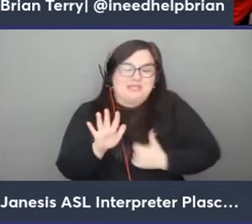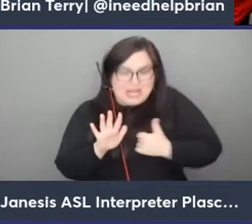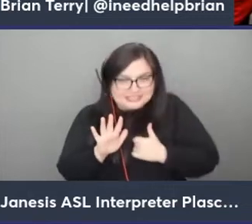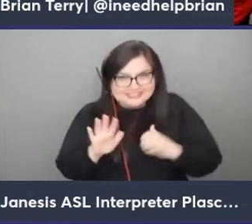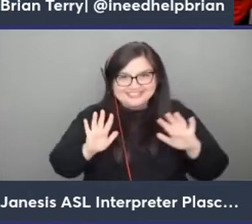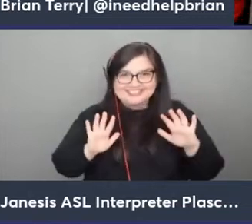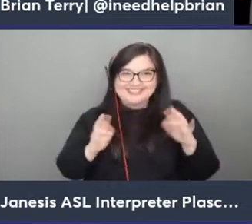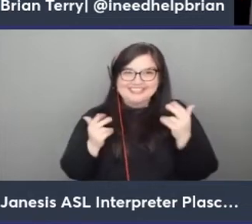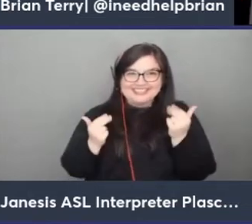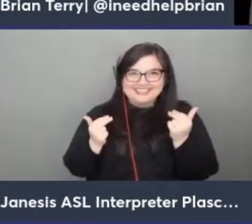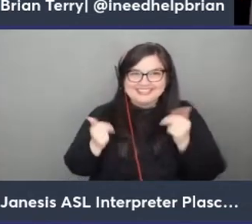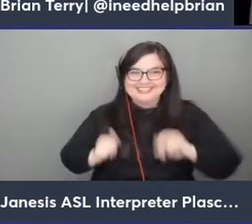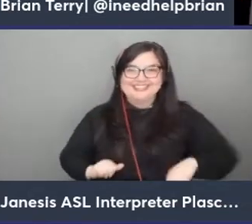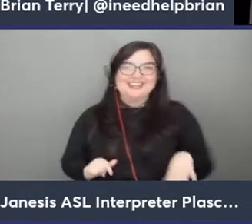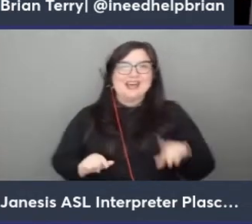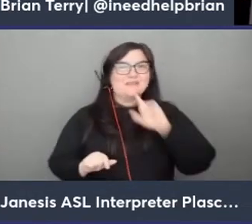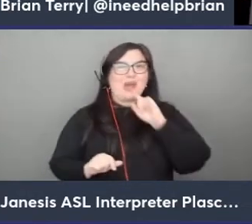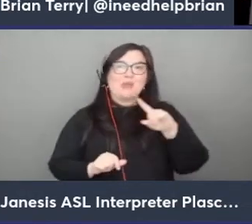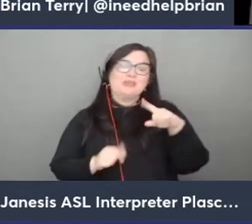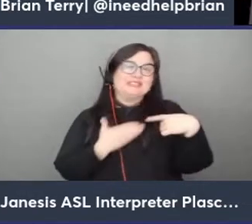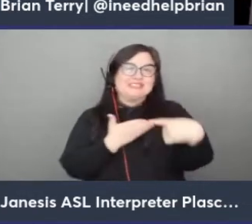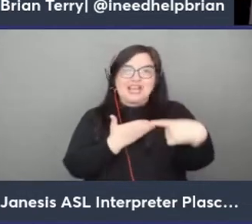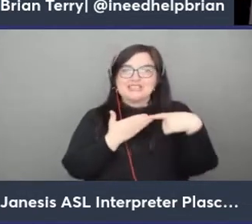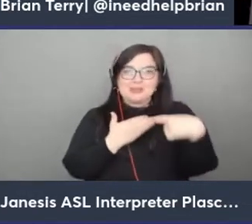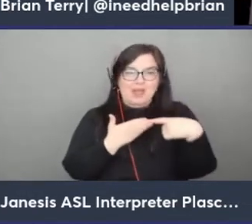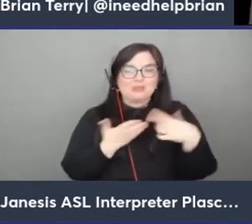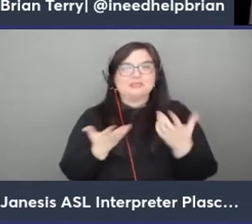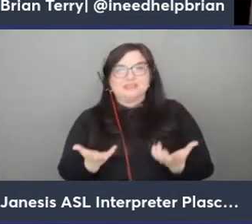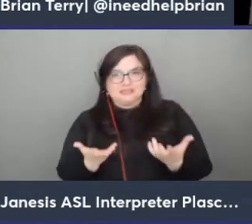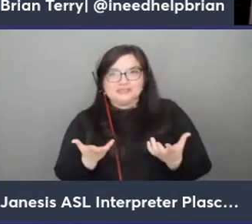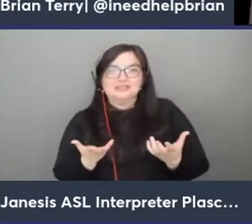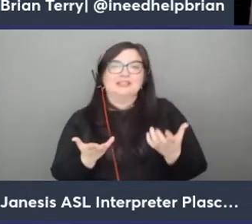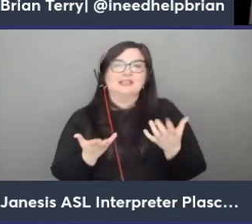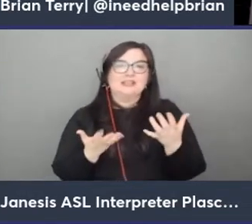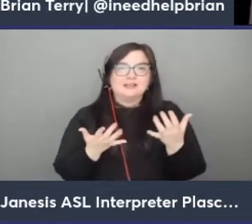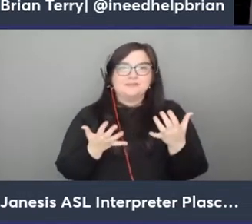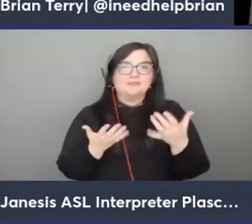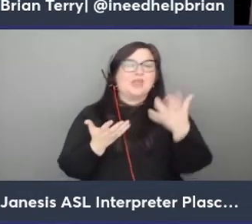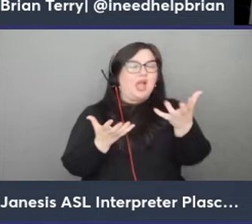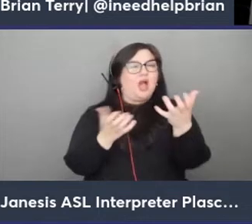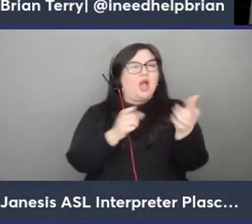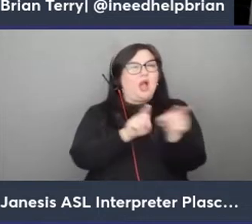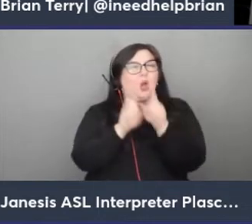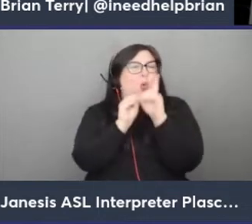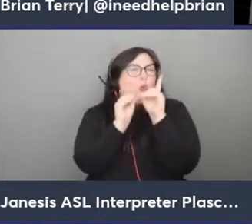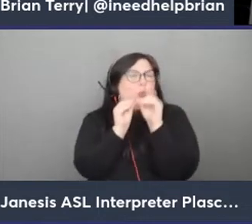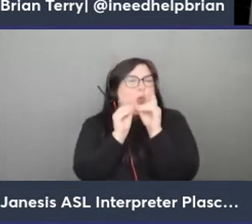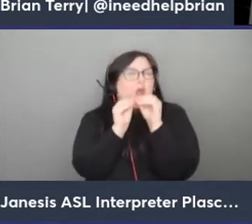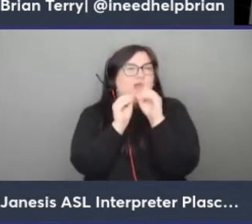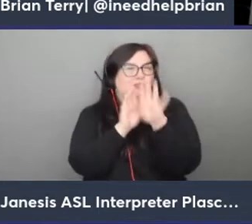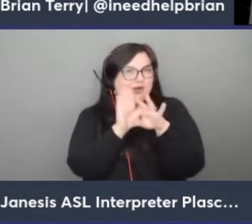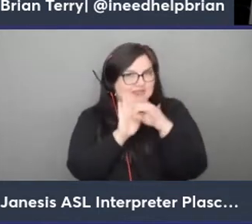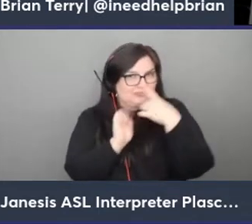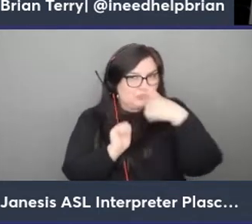We just talked about, so we talked about the, I do wanna show one more feature at least, which is the achievements feature,